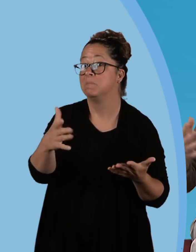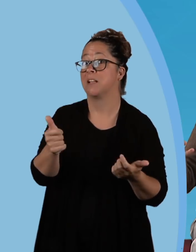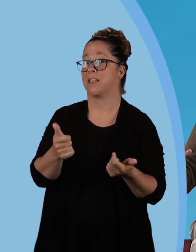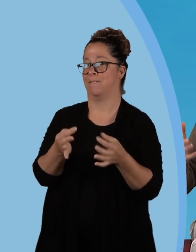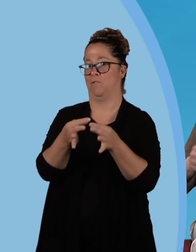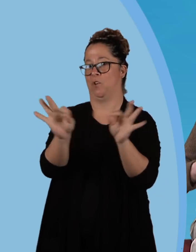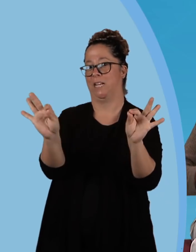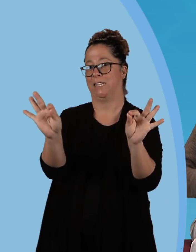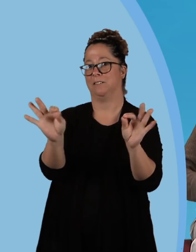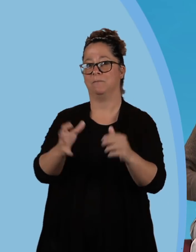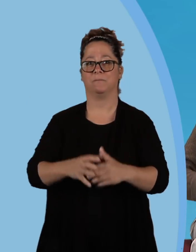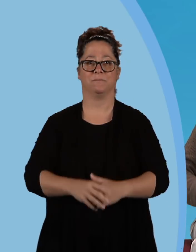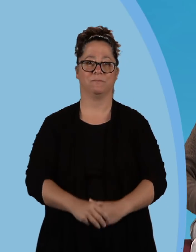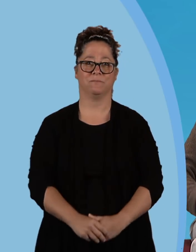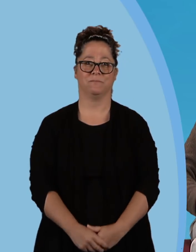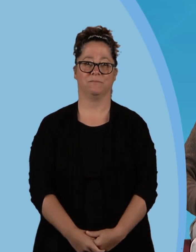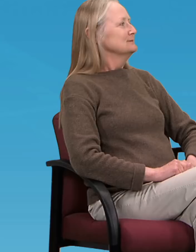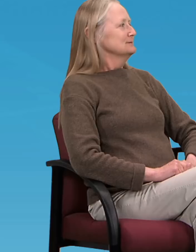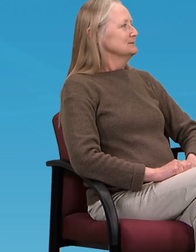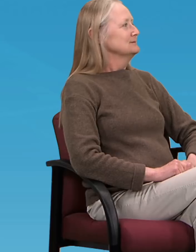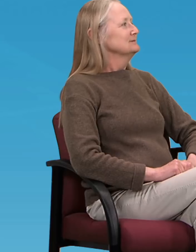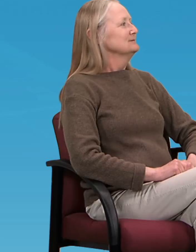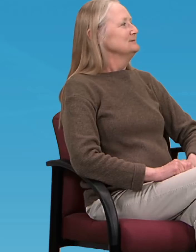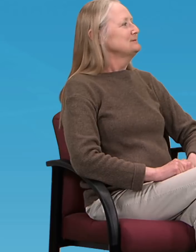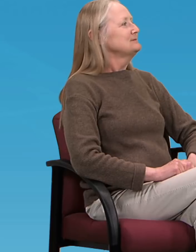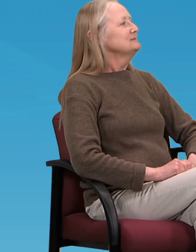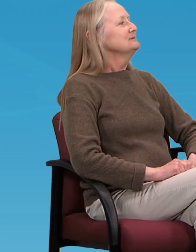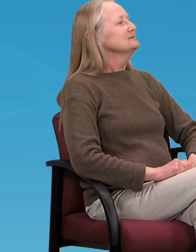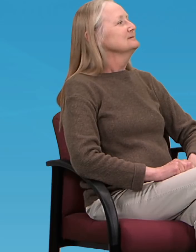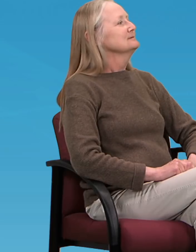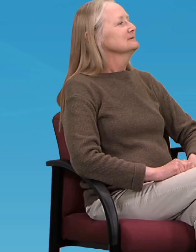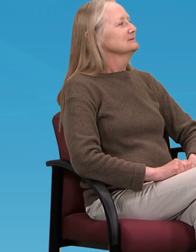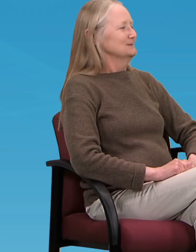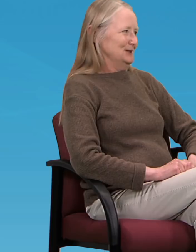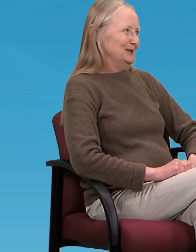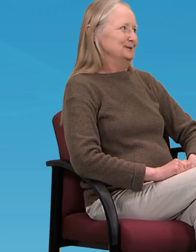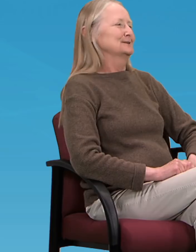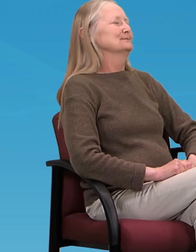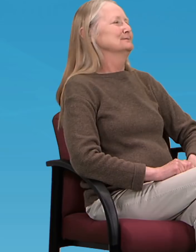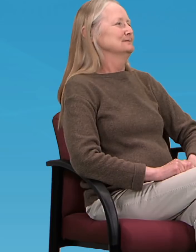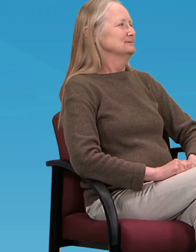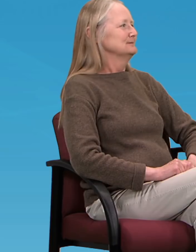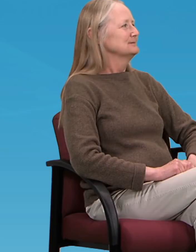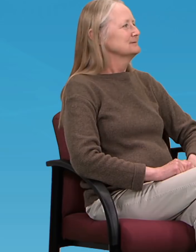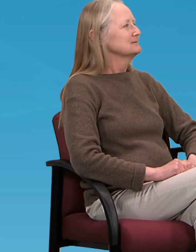and I should mention that they are free. Free is always a good thing!